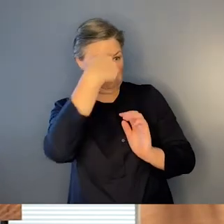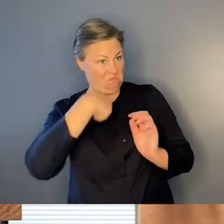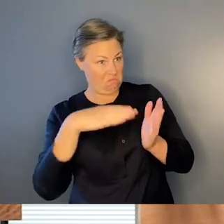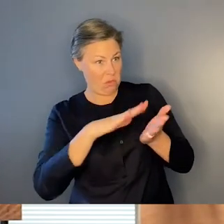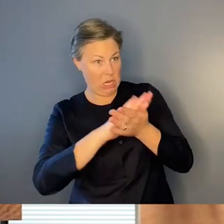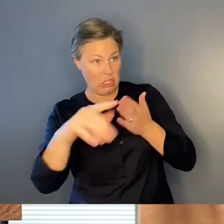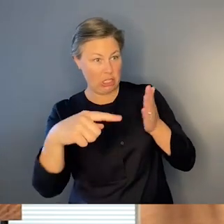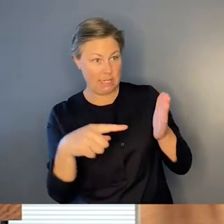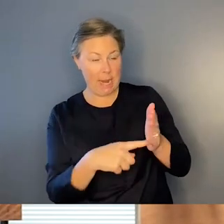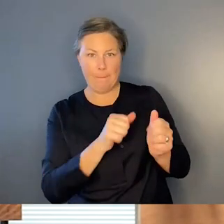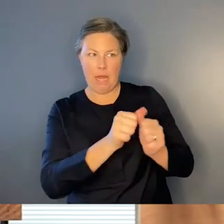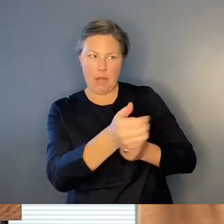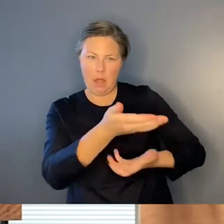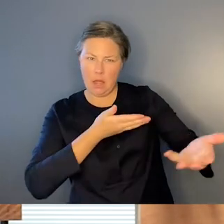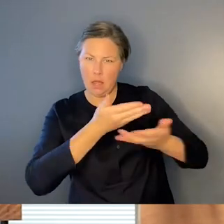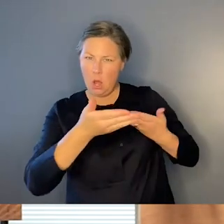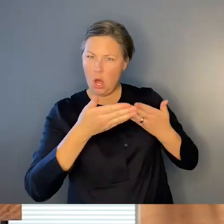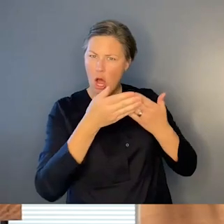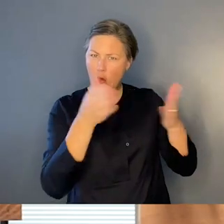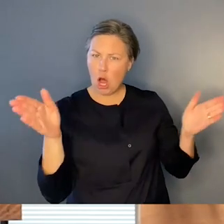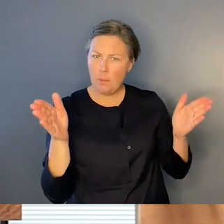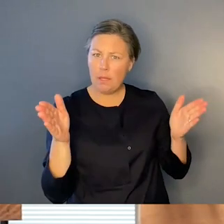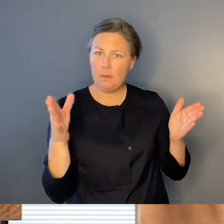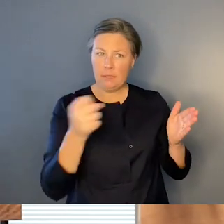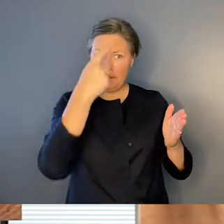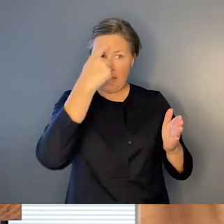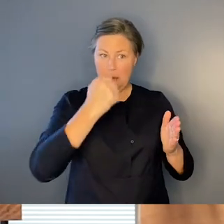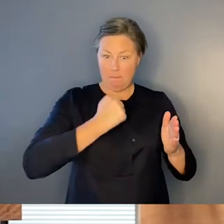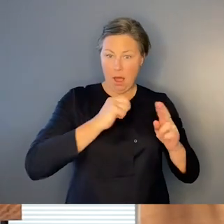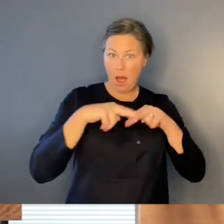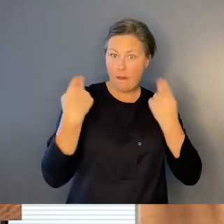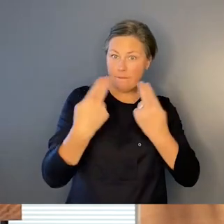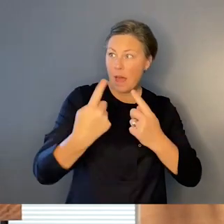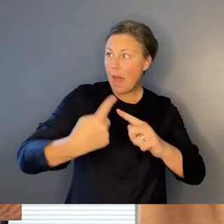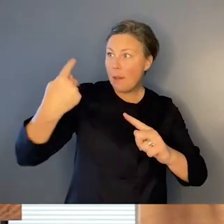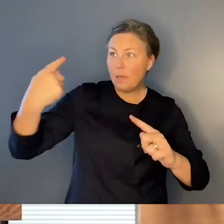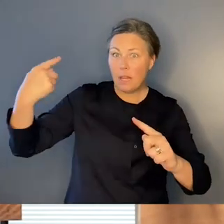about the risks associated with this, and they will consider those in relation to your family history